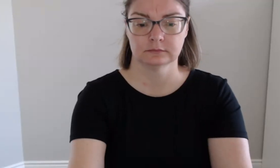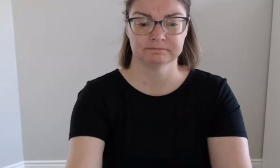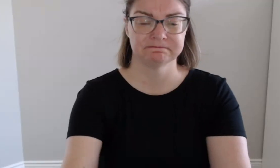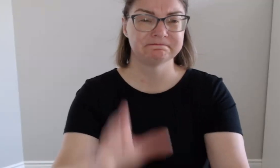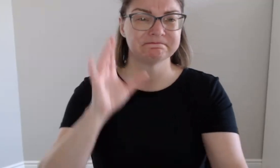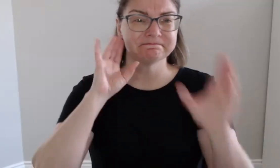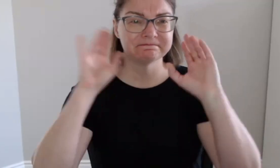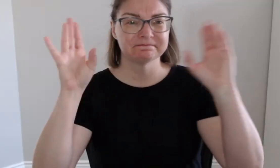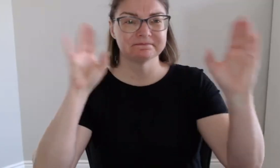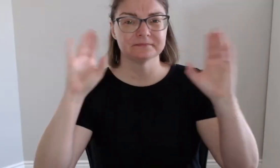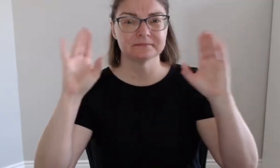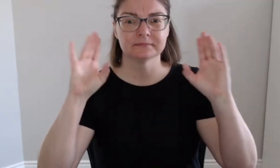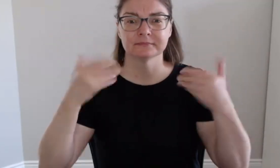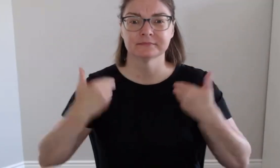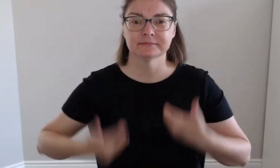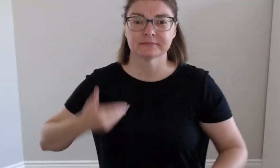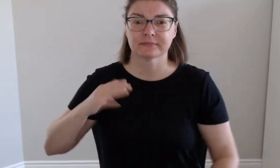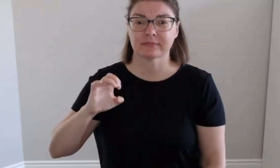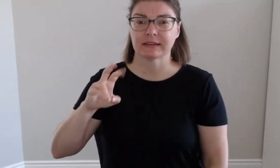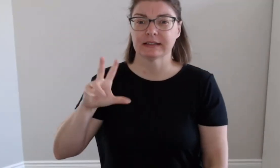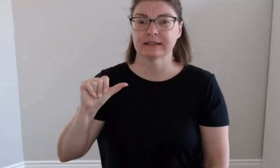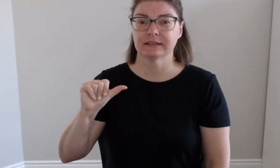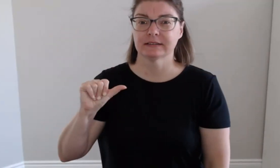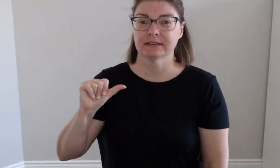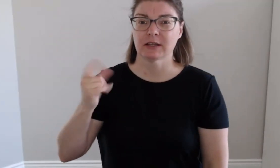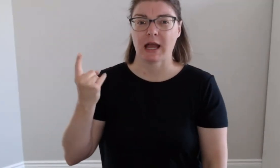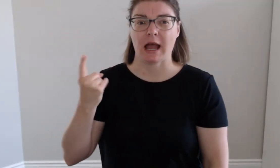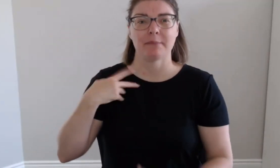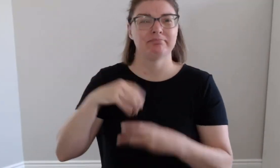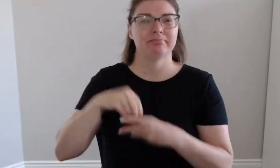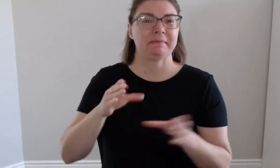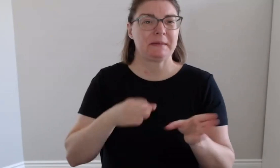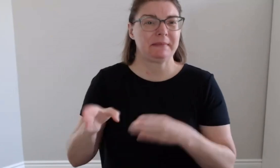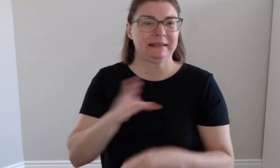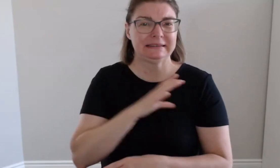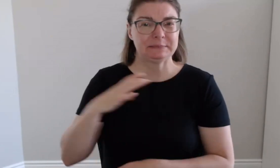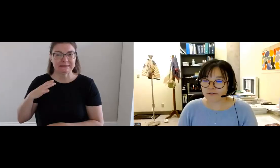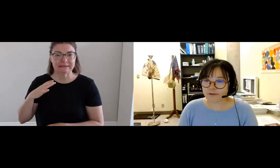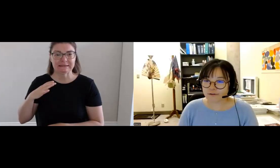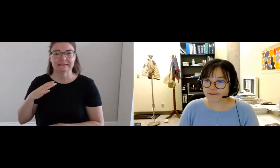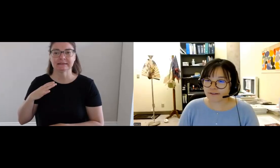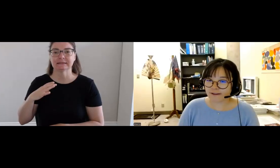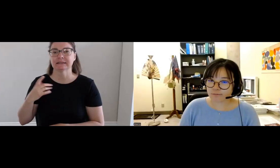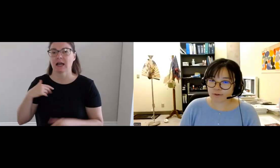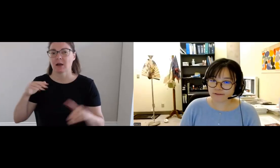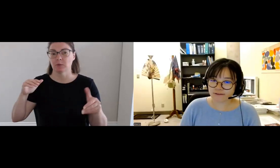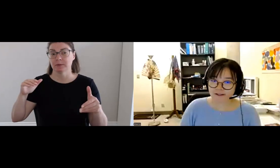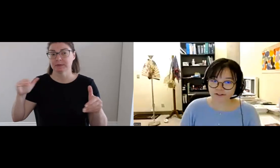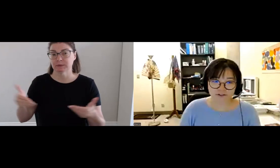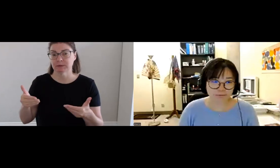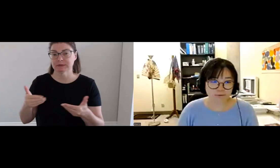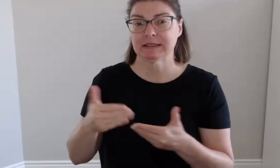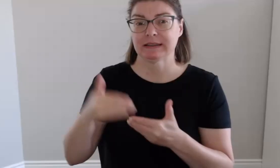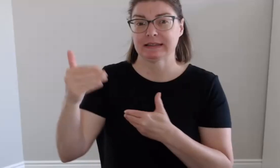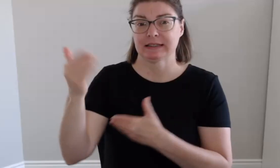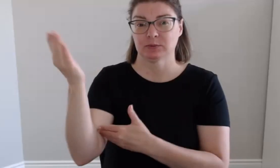(Eva Lu) This is Eva, uh, one of the Planning Committee members, and I will be introducing the next presentation, which is about